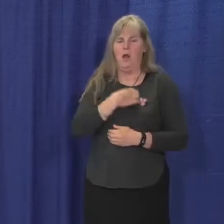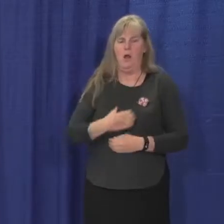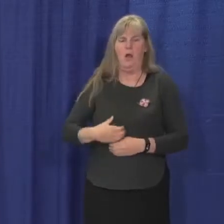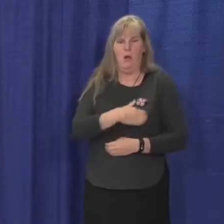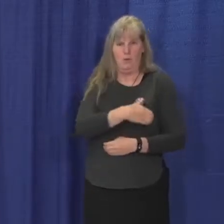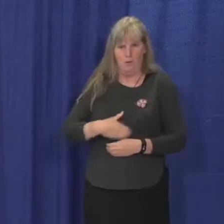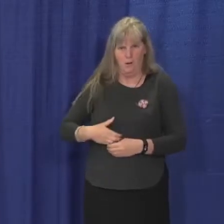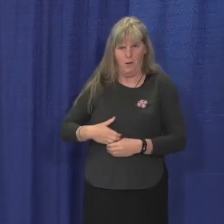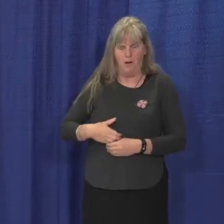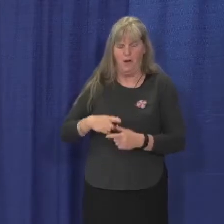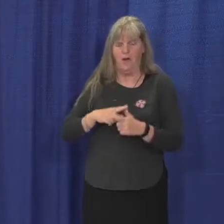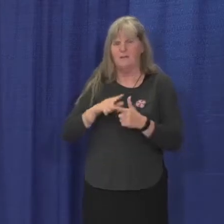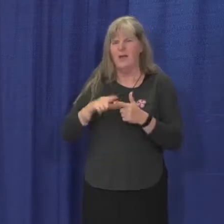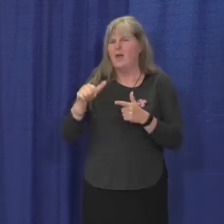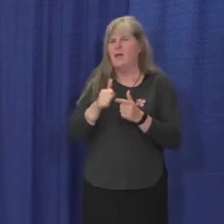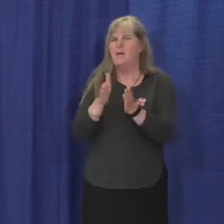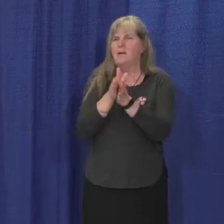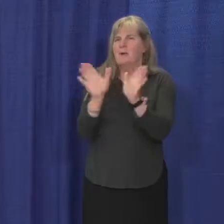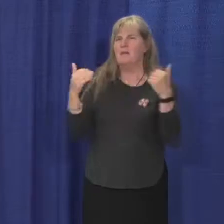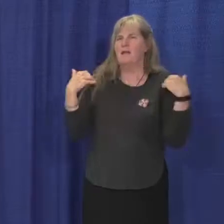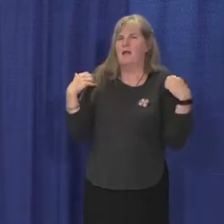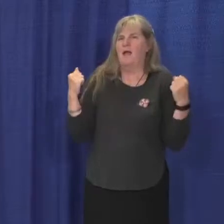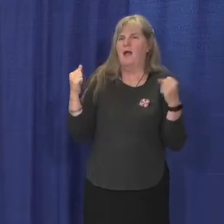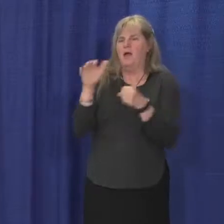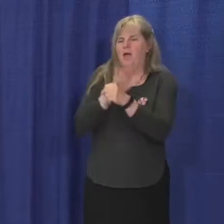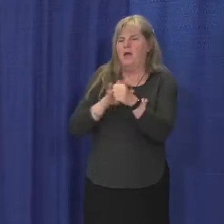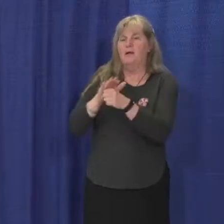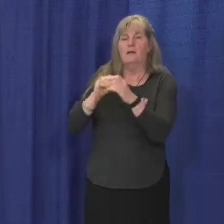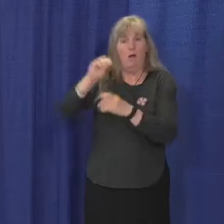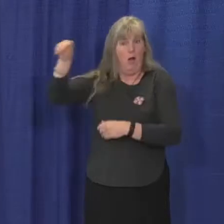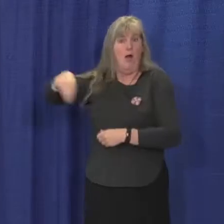Cross and thanks to several public health districts in